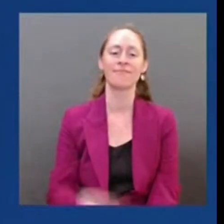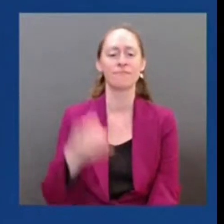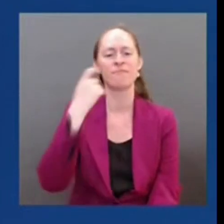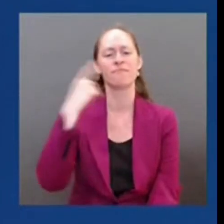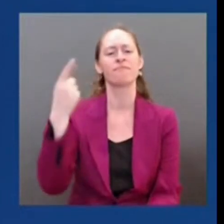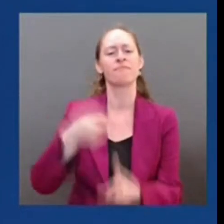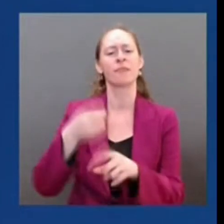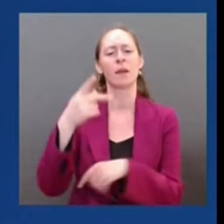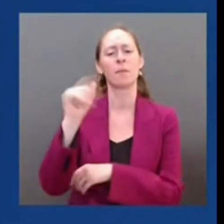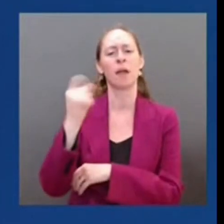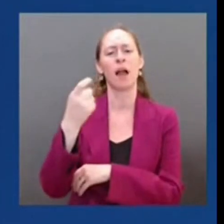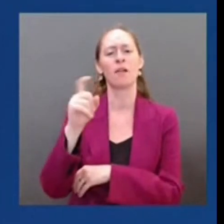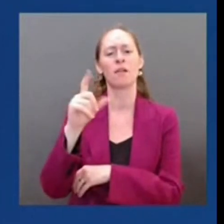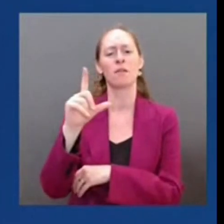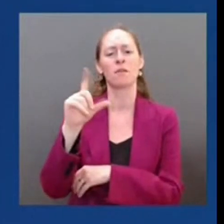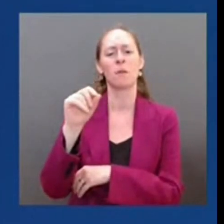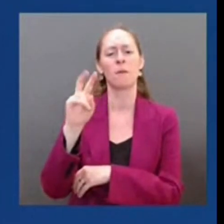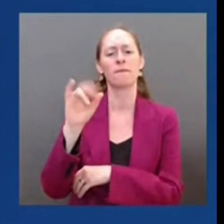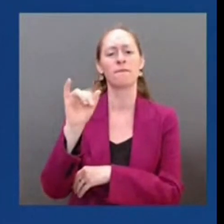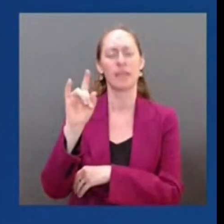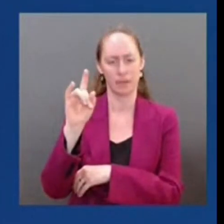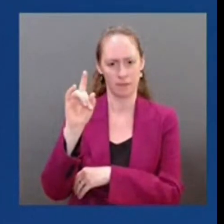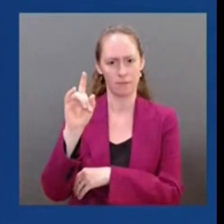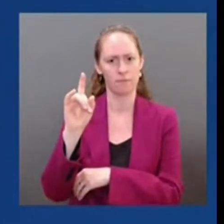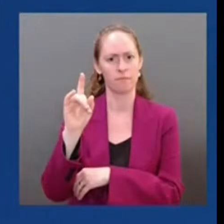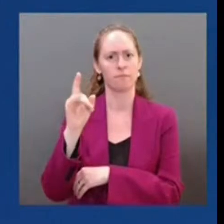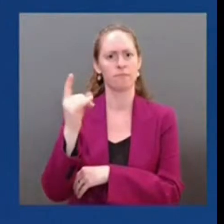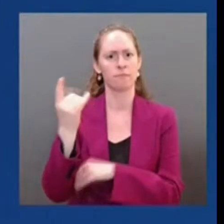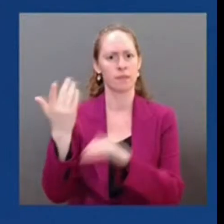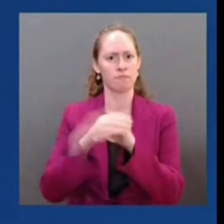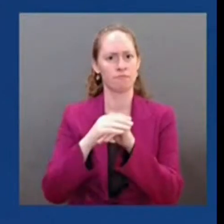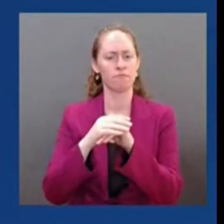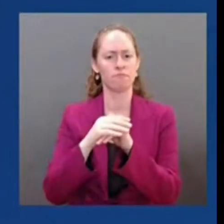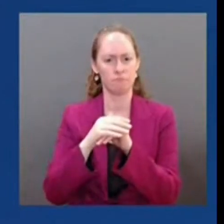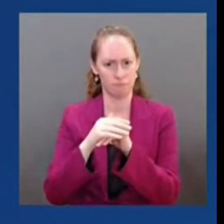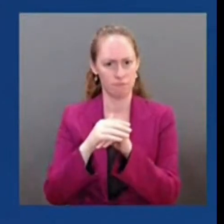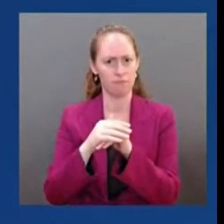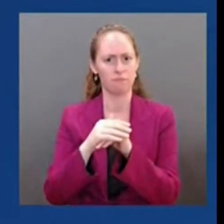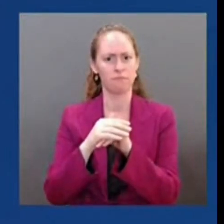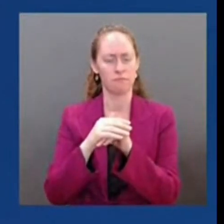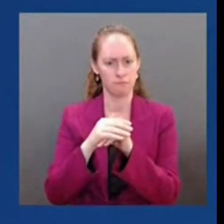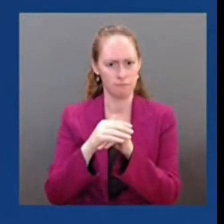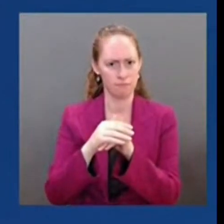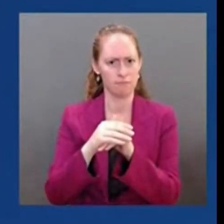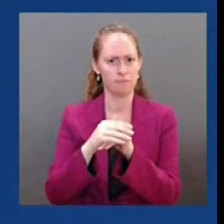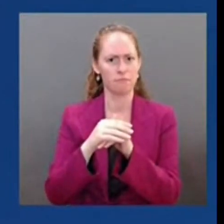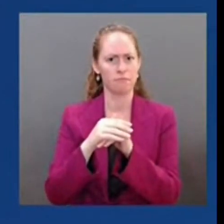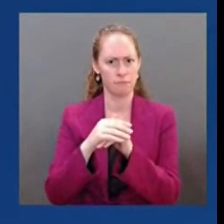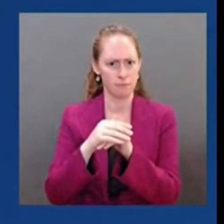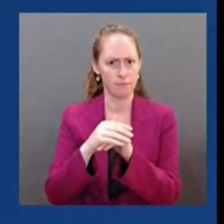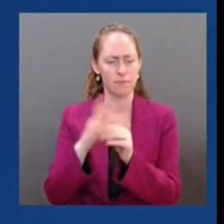PHENOMENON WITH PAXLOVID REBOUNDS WHICH SEEMS POTENTIALLY RARE. PFIZER FOUND 2% BUT WE HEAR A